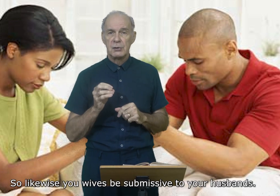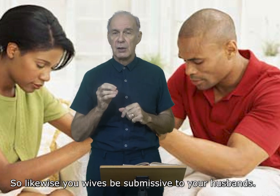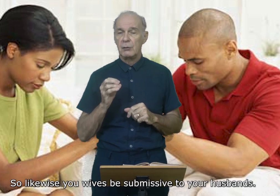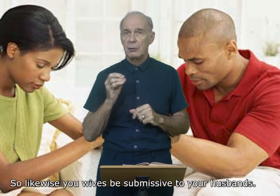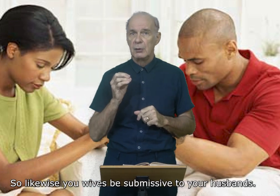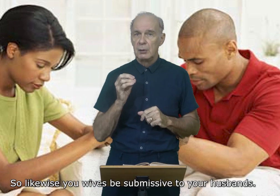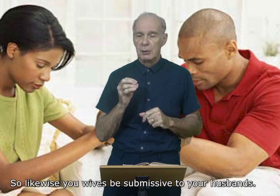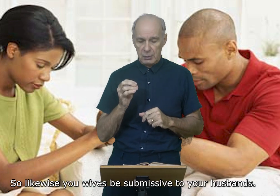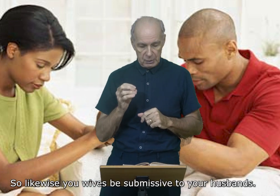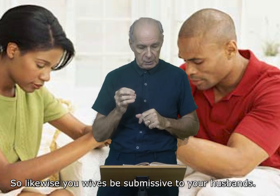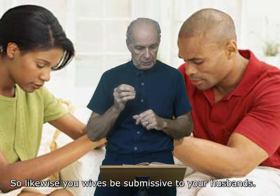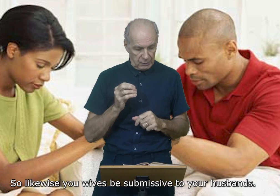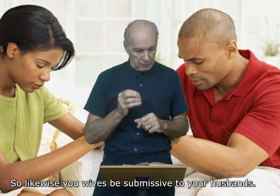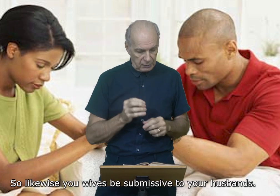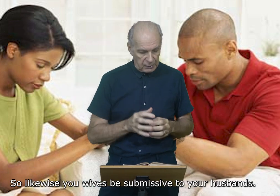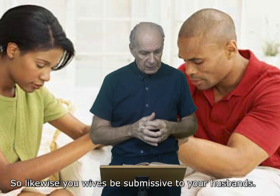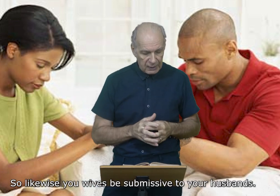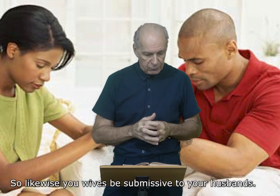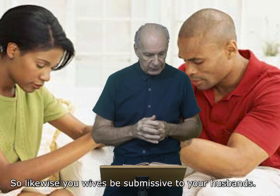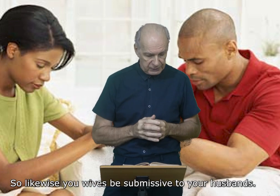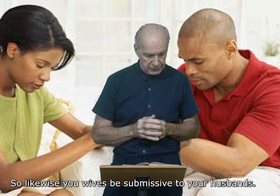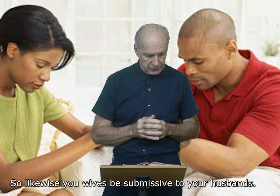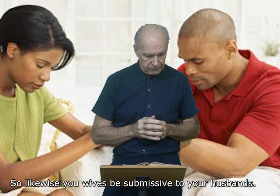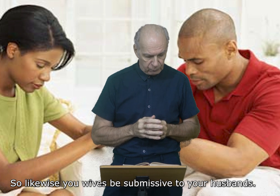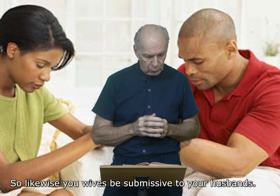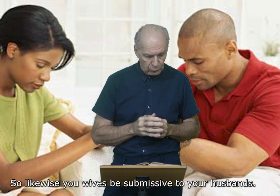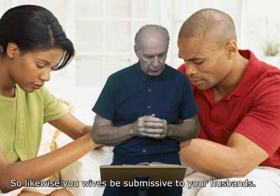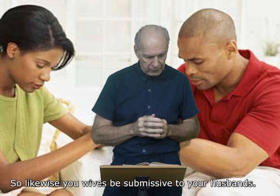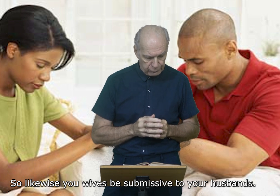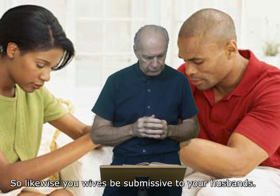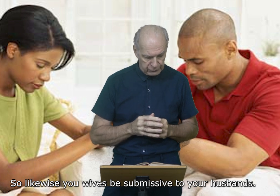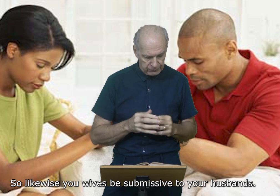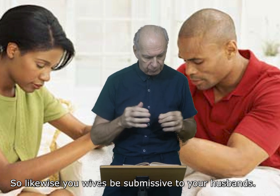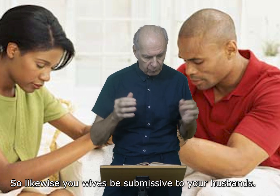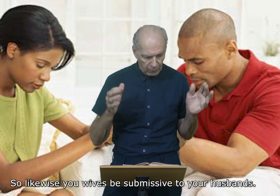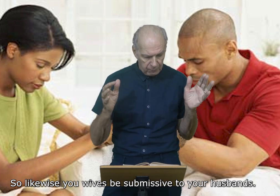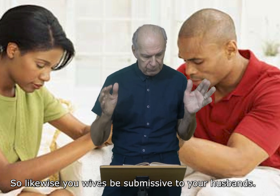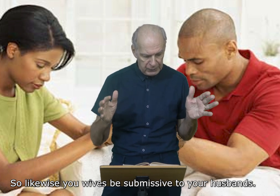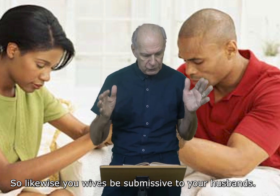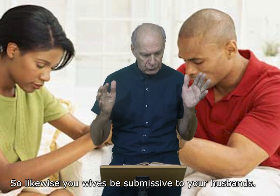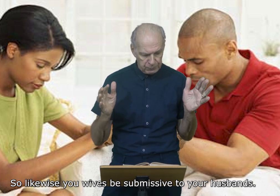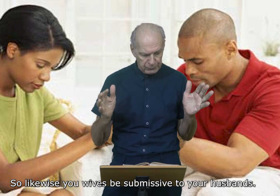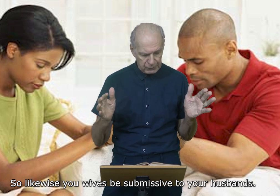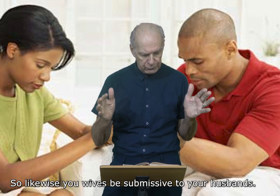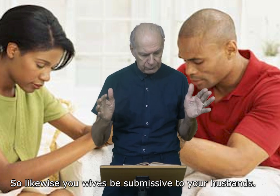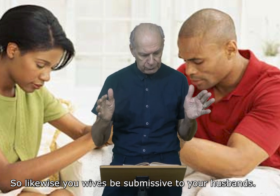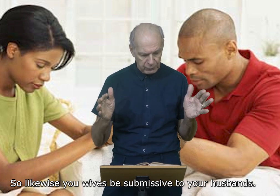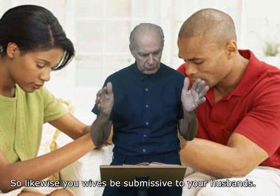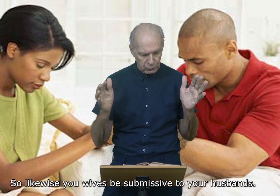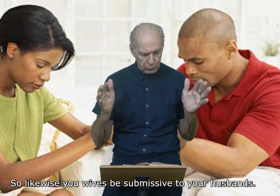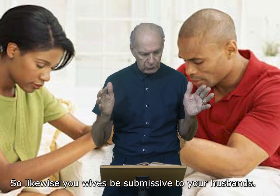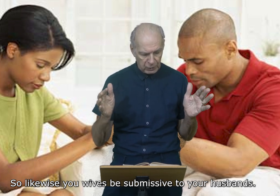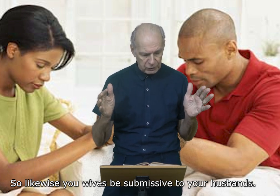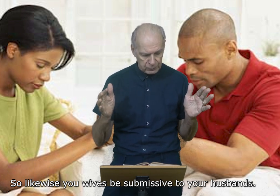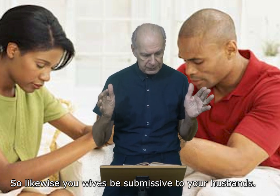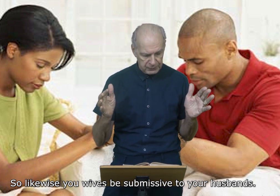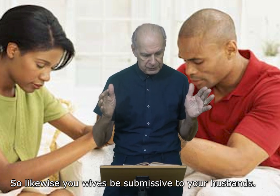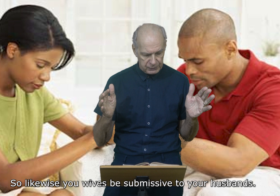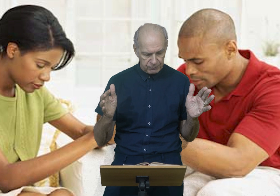So likewise you wives be submissive to your husbands.